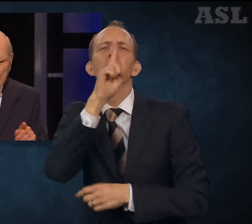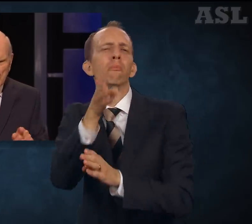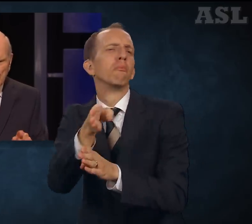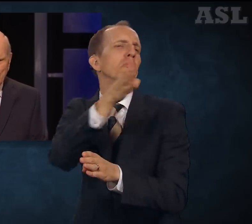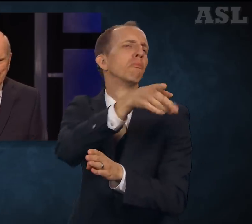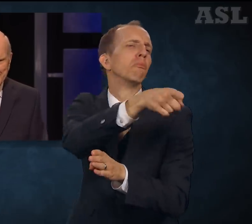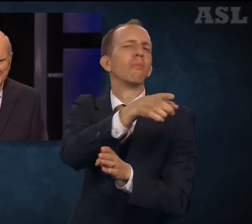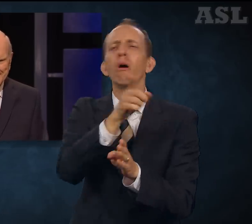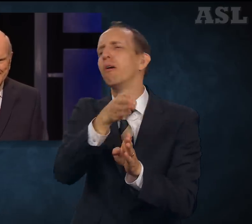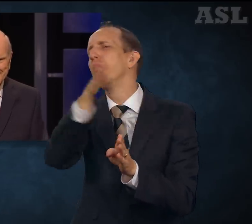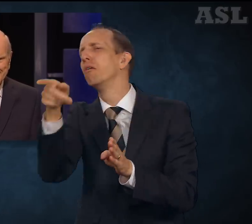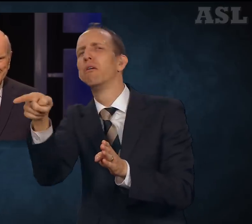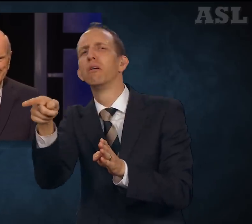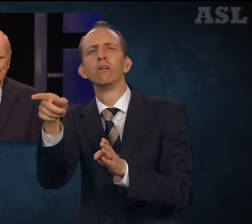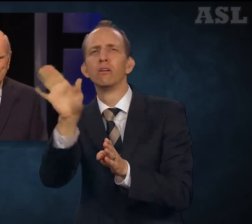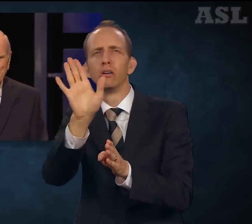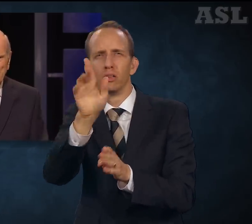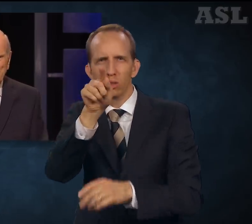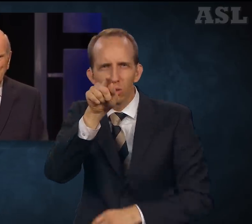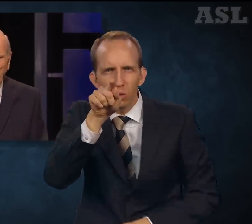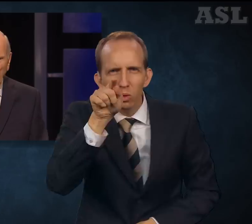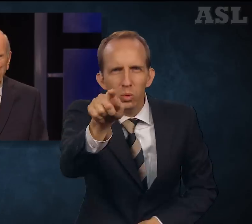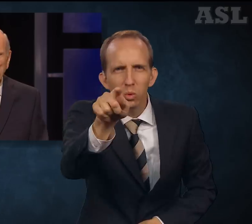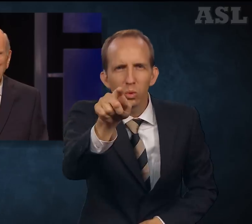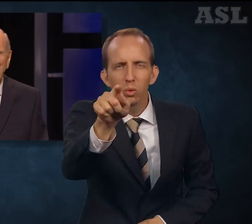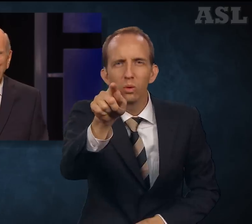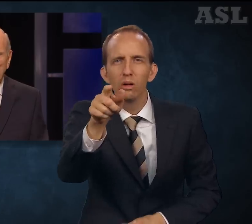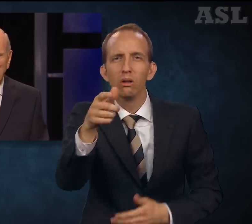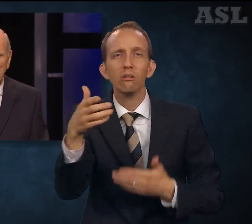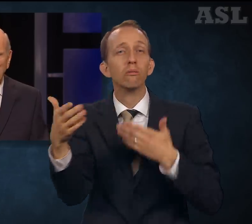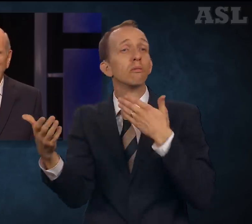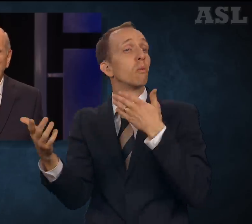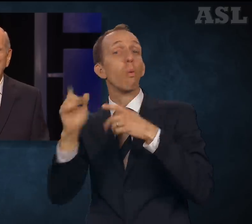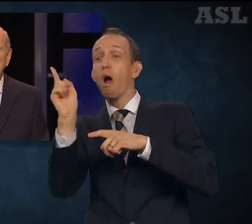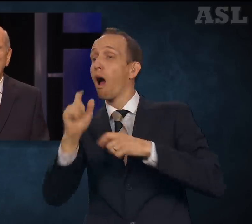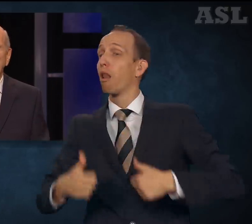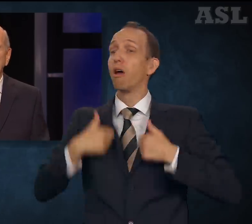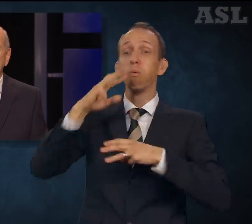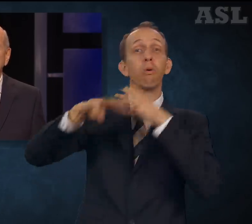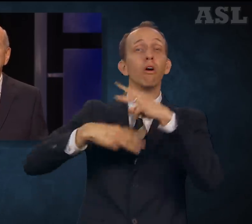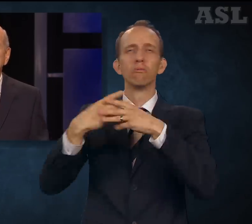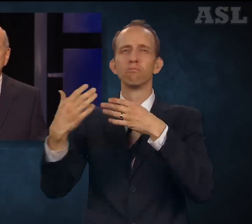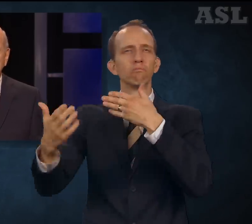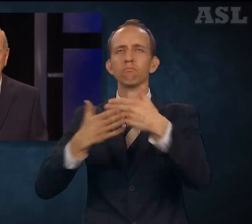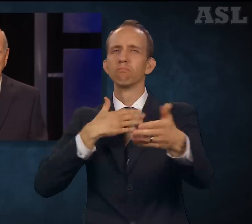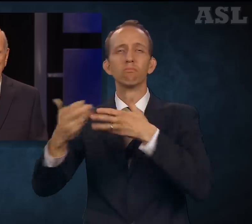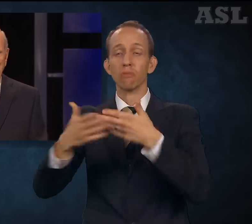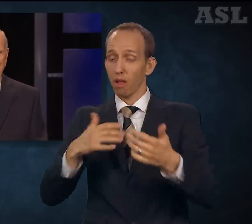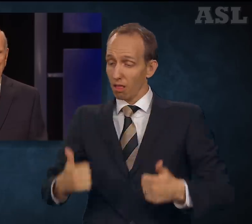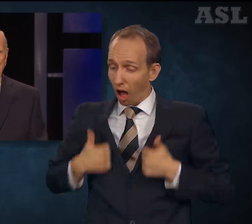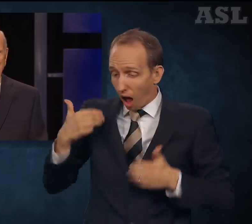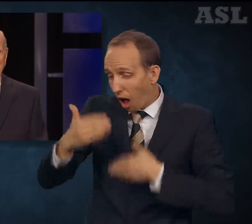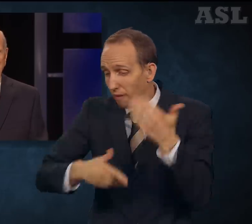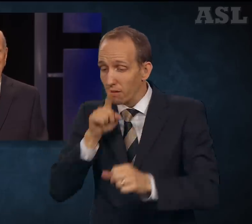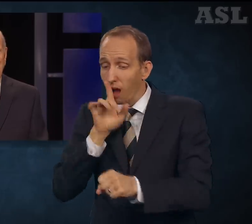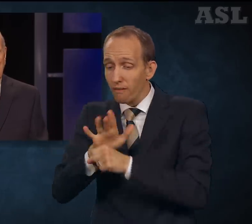I PROMISE YOU--NOT THE PERSON SITTING NEXT TO YOU BUT